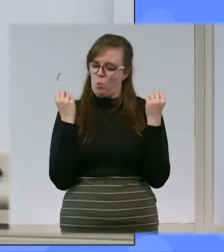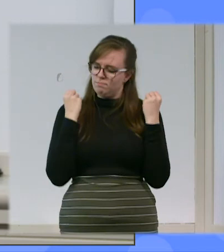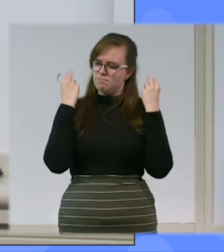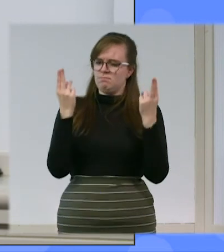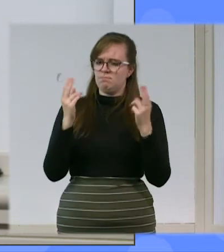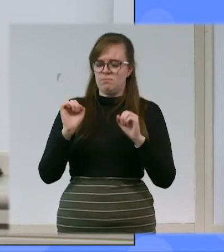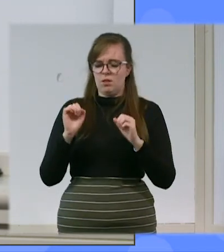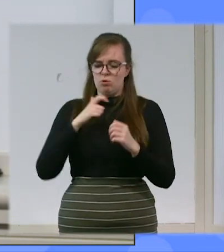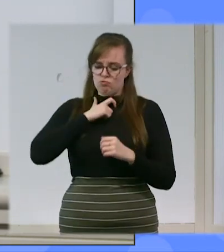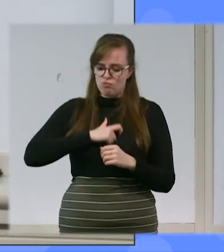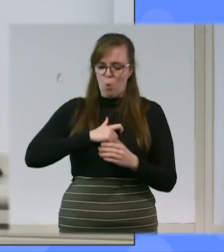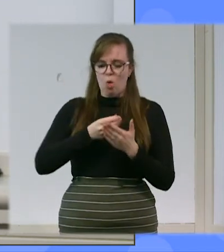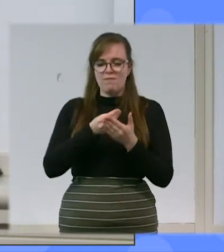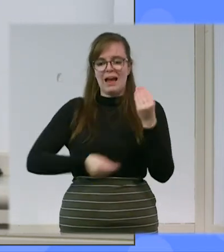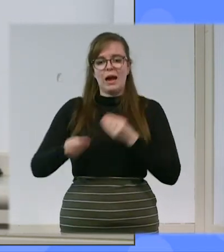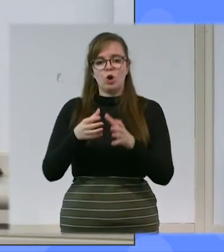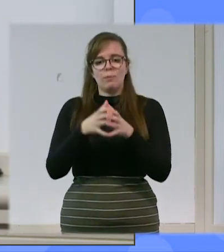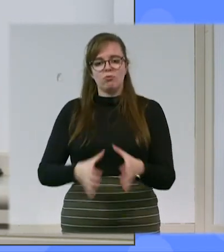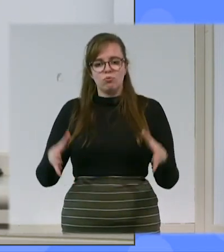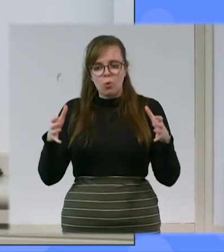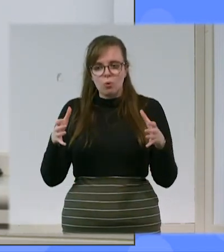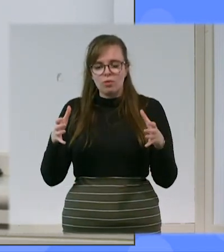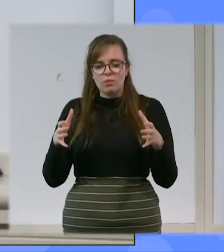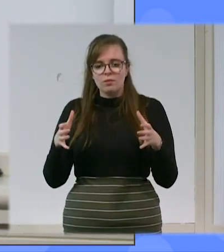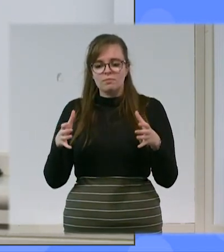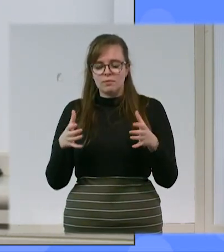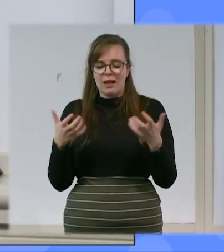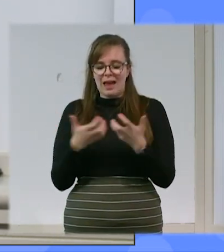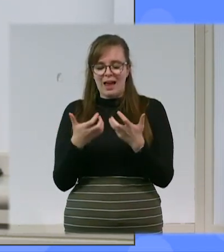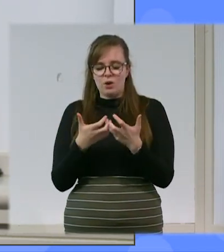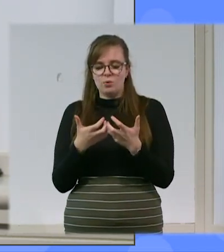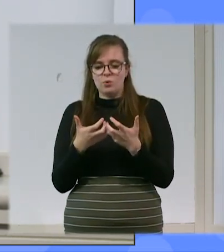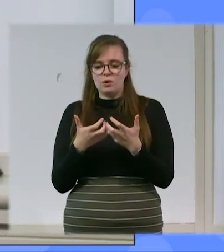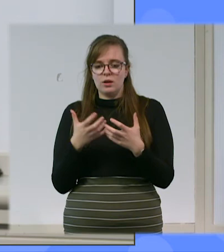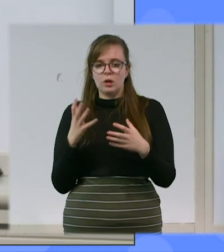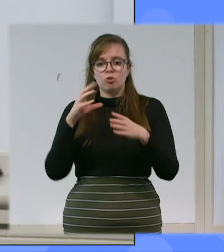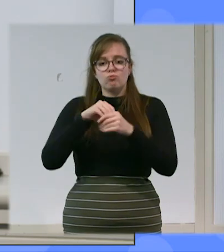of economic growth in exacerbating and contributing to the environmental crisis